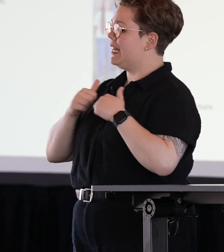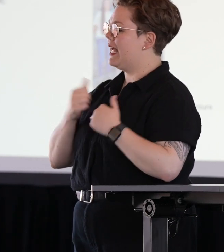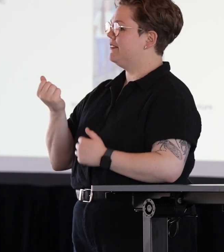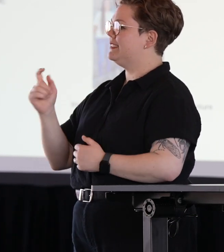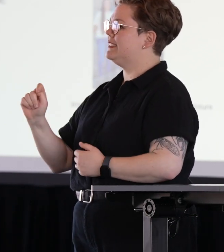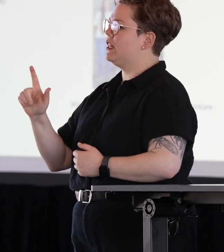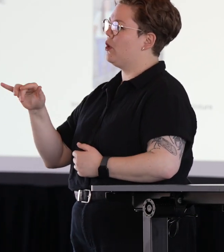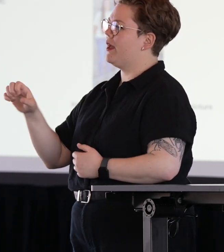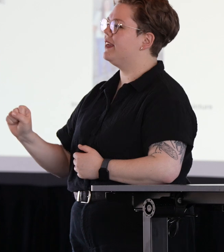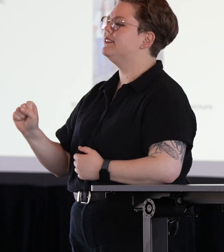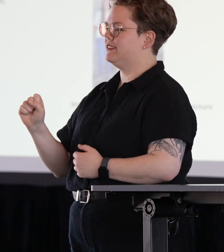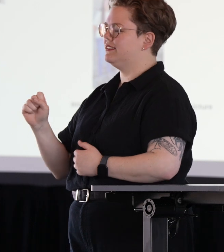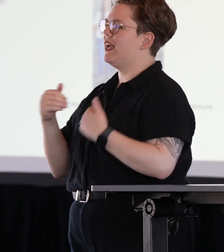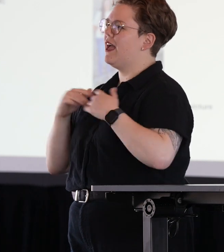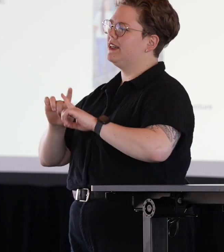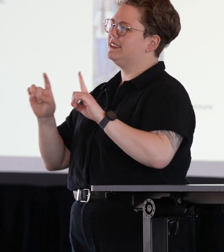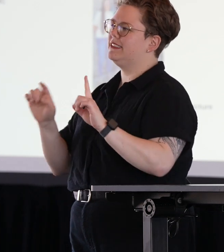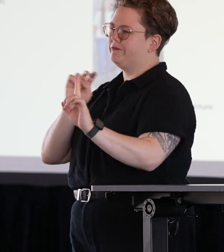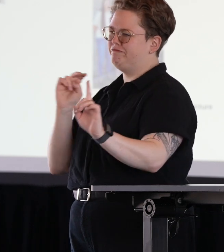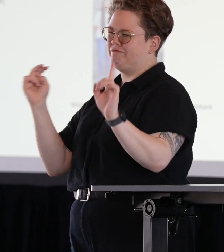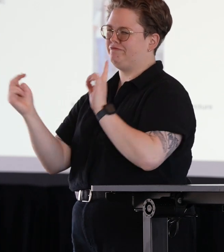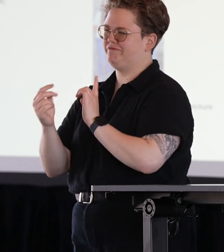kind of have different worldview, rural and urban. All